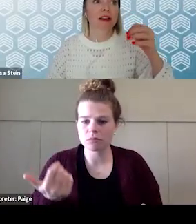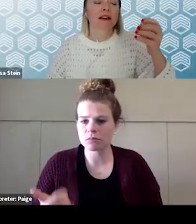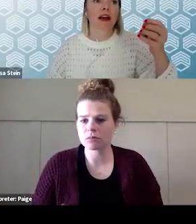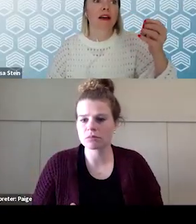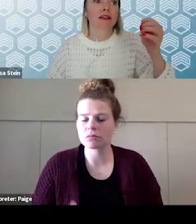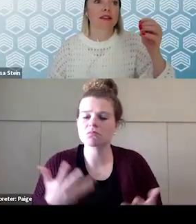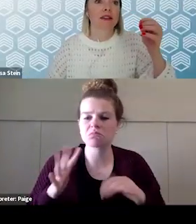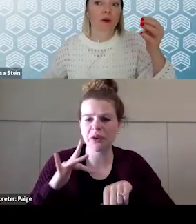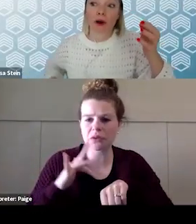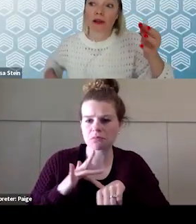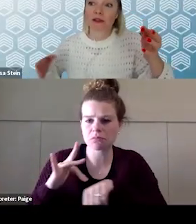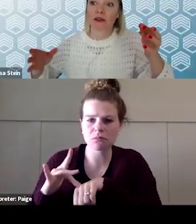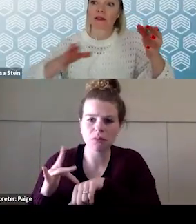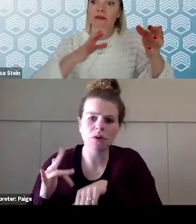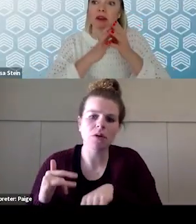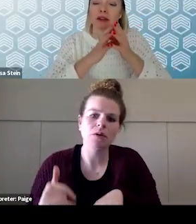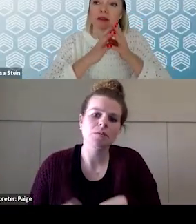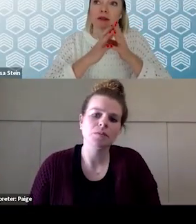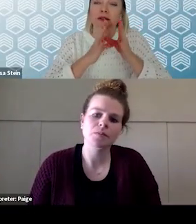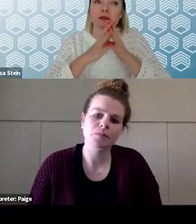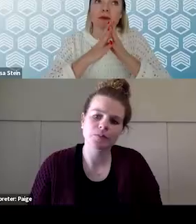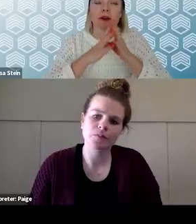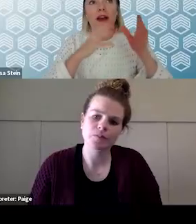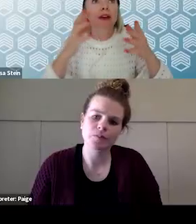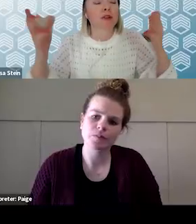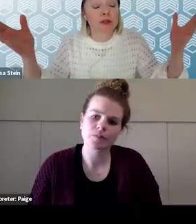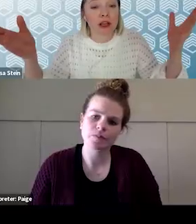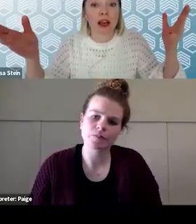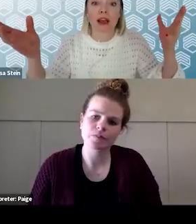that there was a kind of evolution